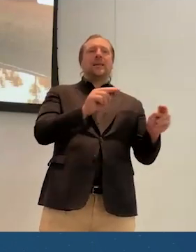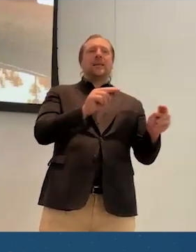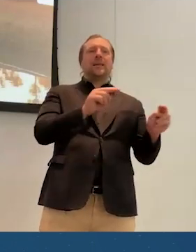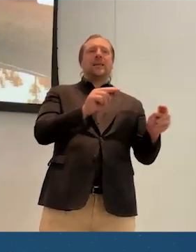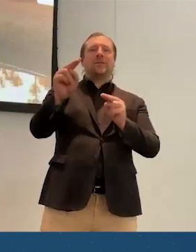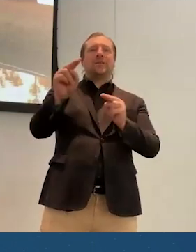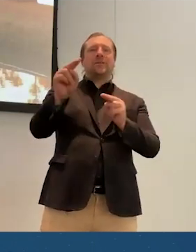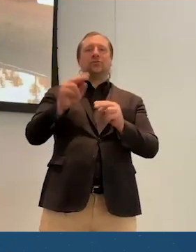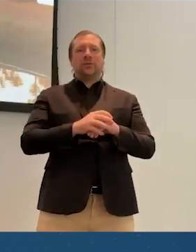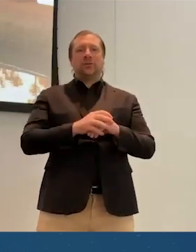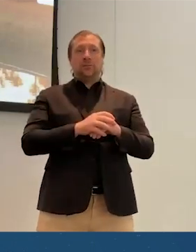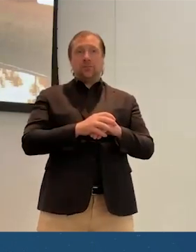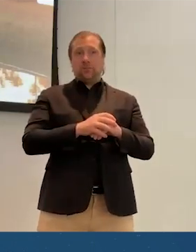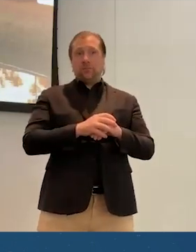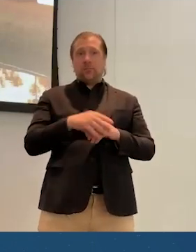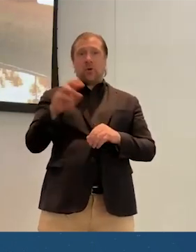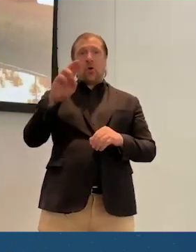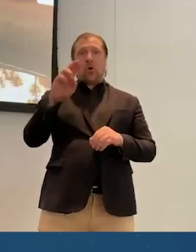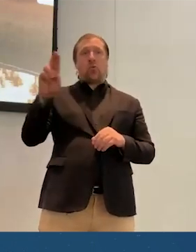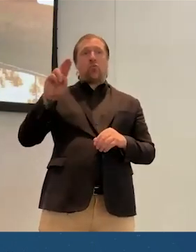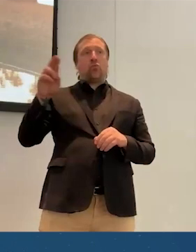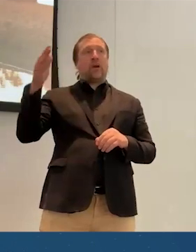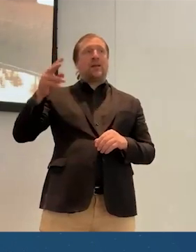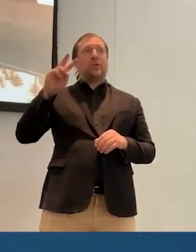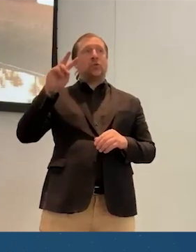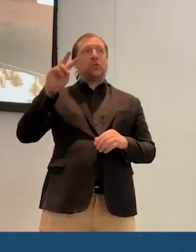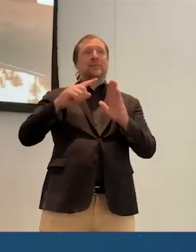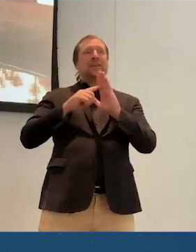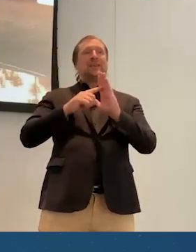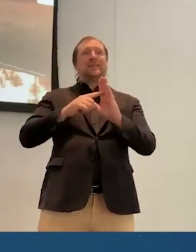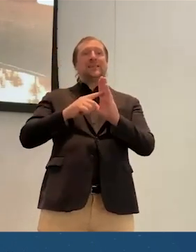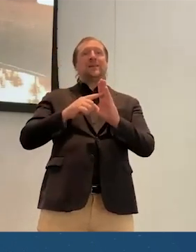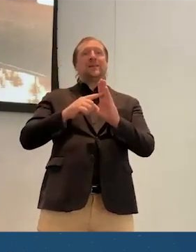On the right, you see a demo of our experimental system,